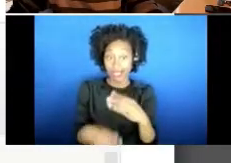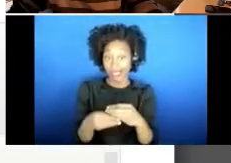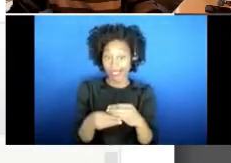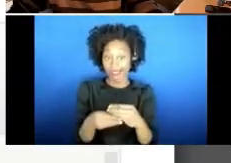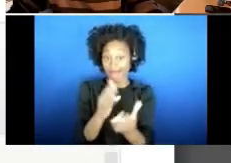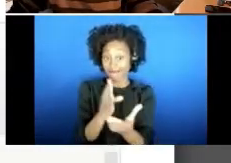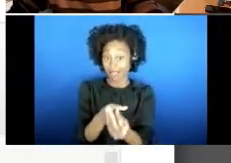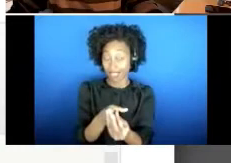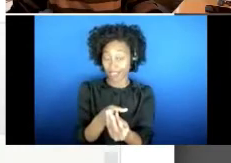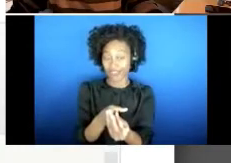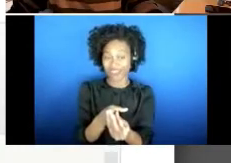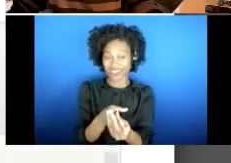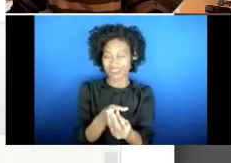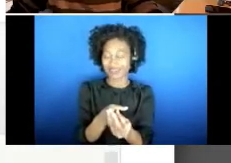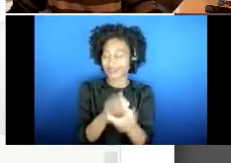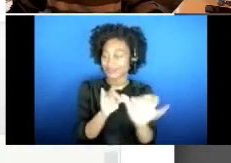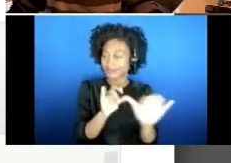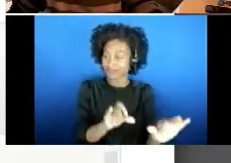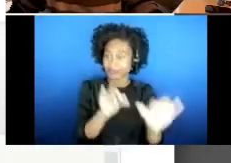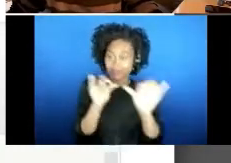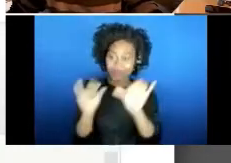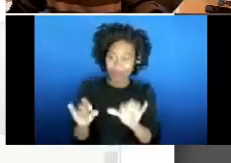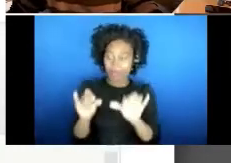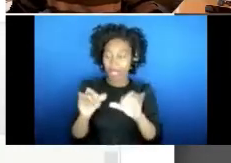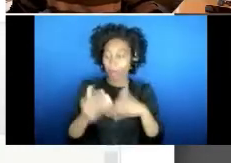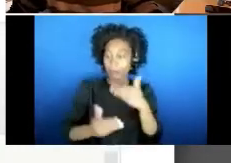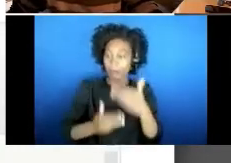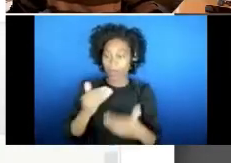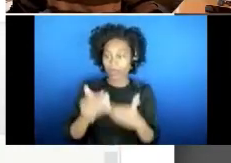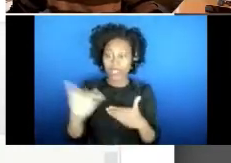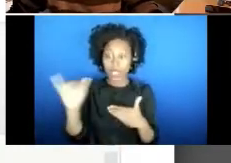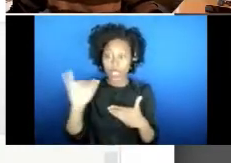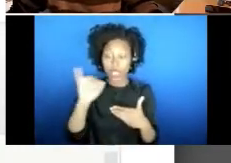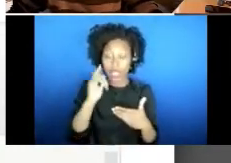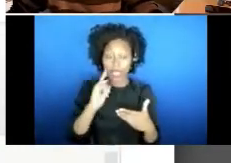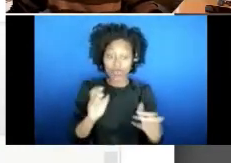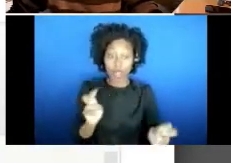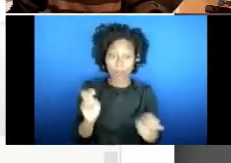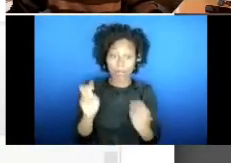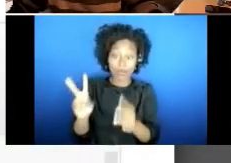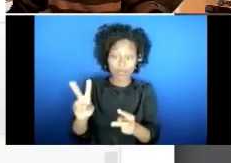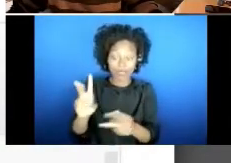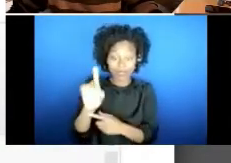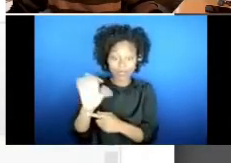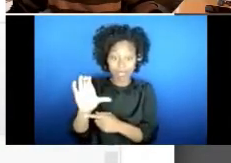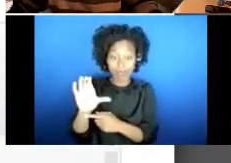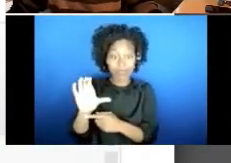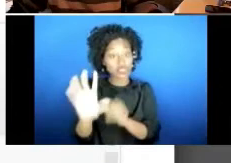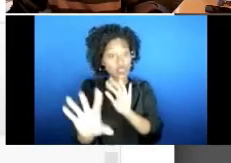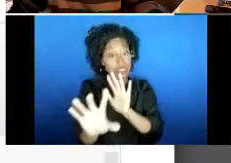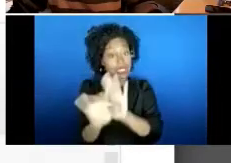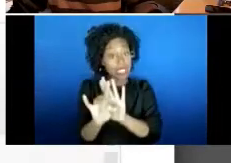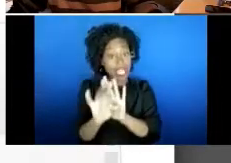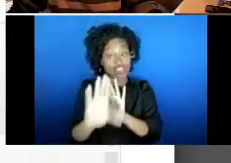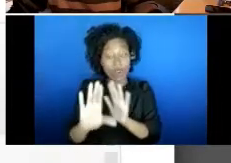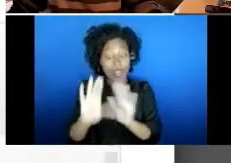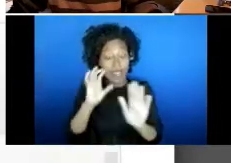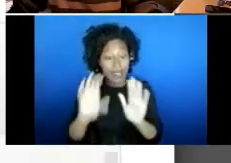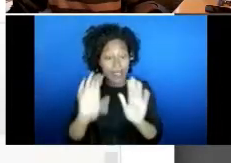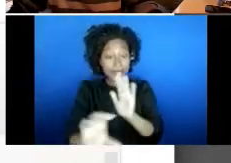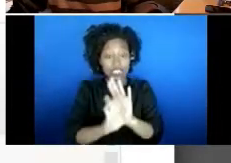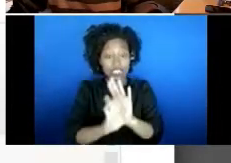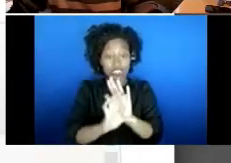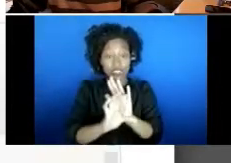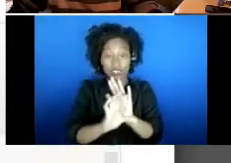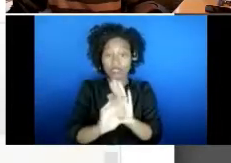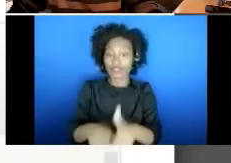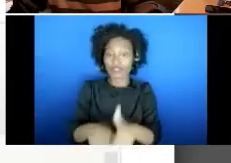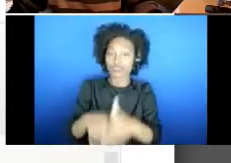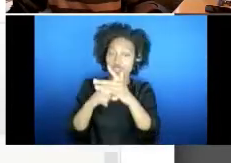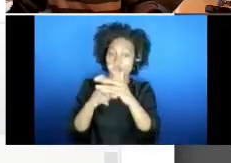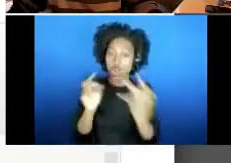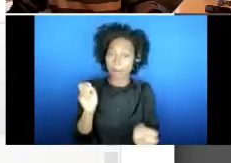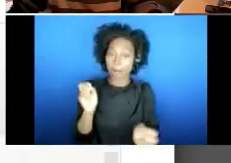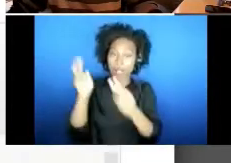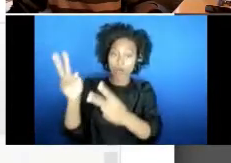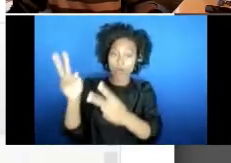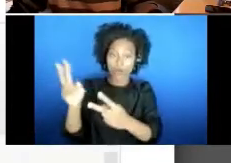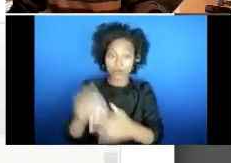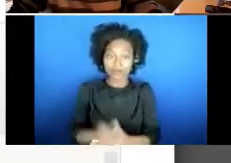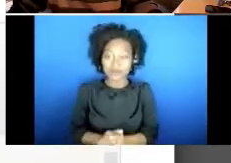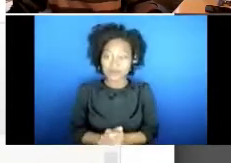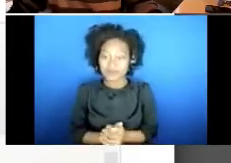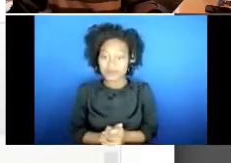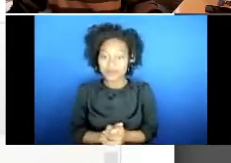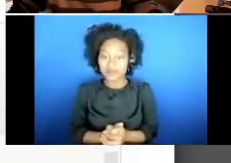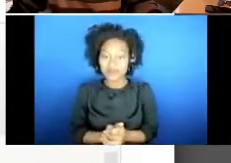it is the same files as uploading a document. select your image. Start download and then